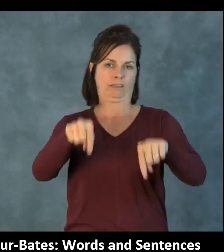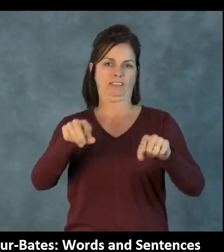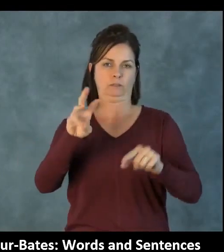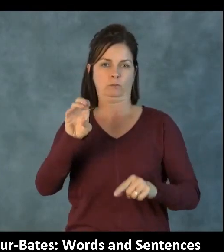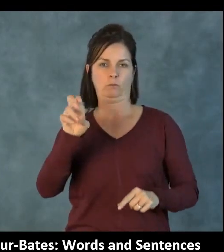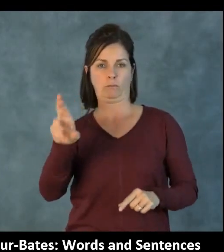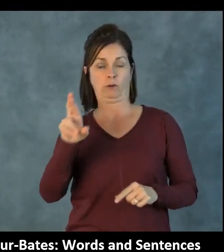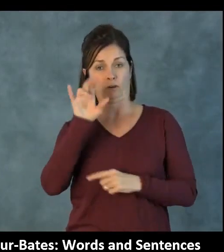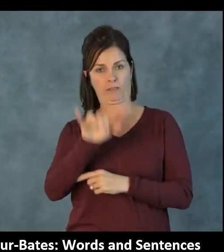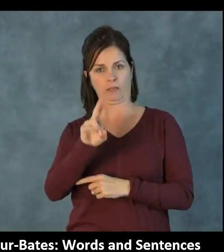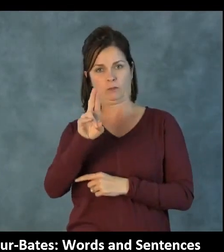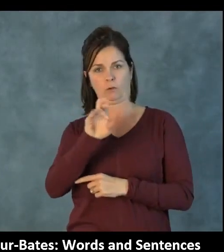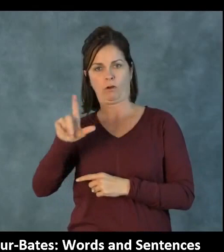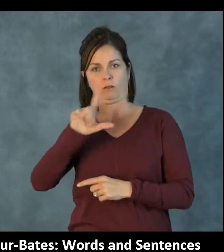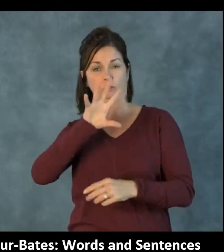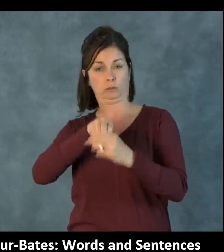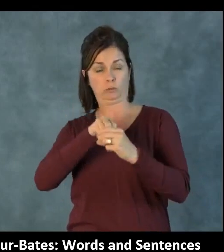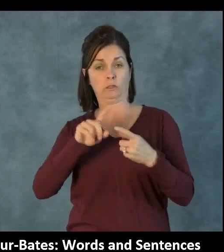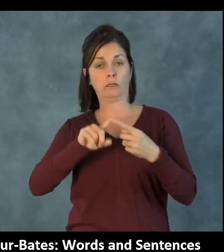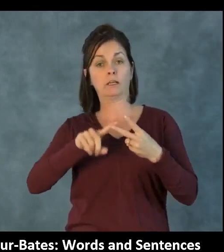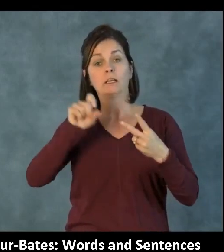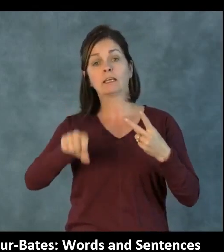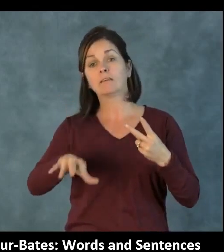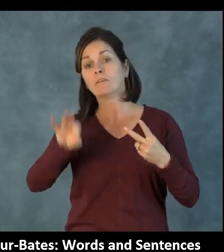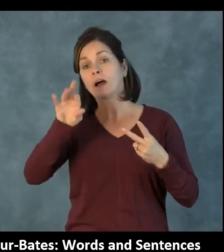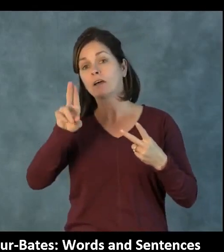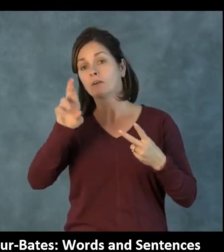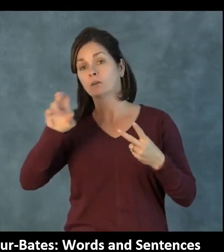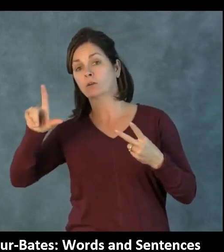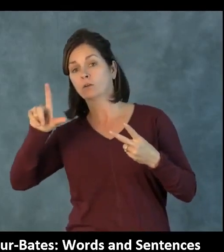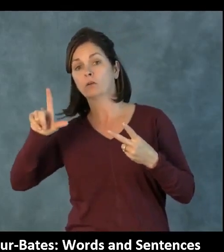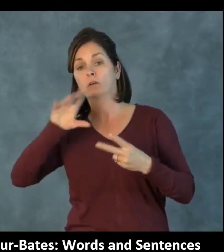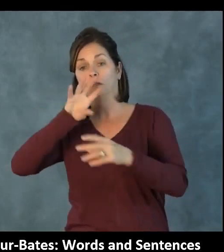You can also see the URL link, up in the comments box